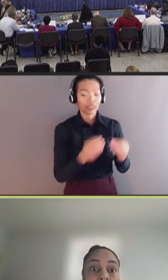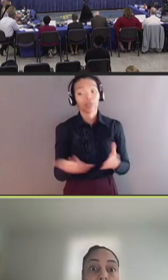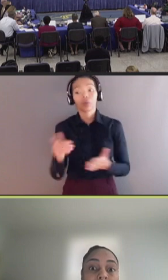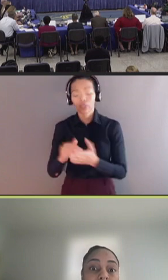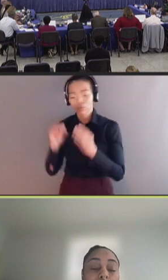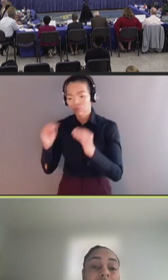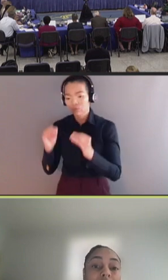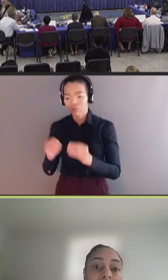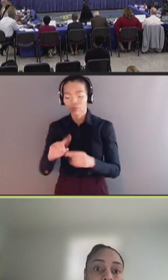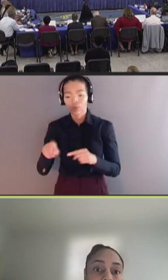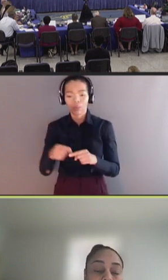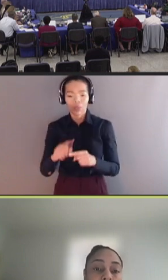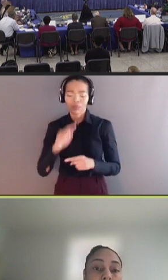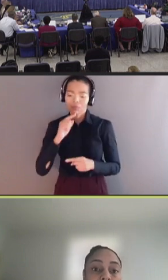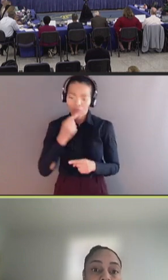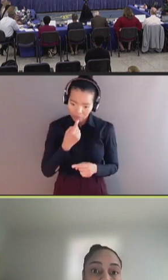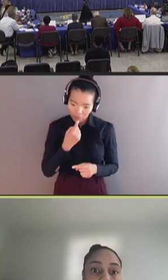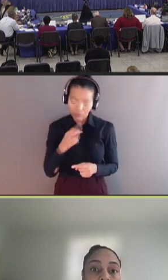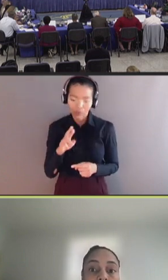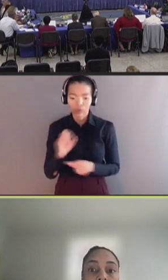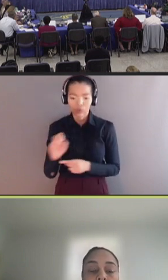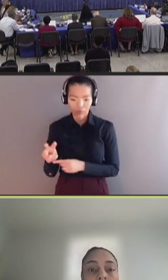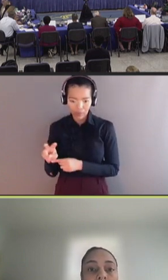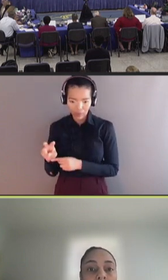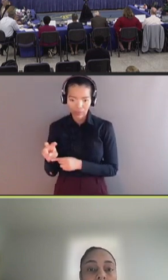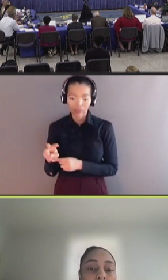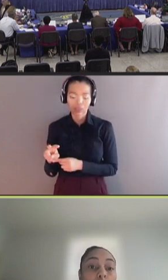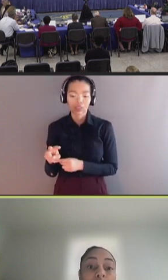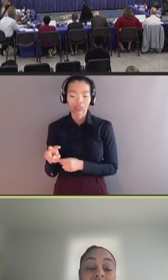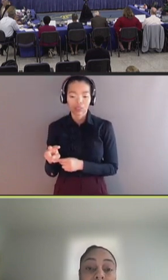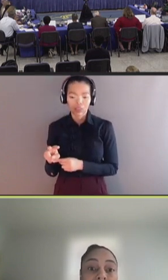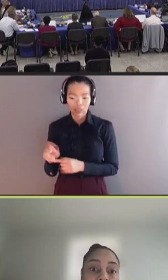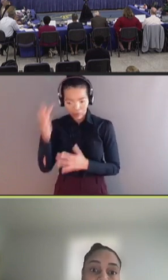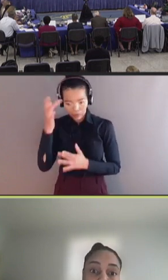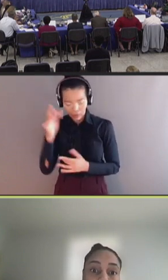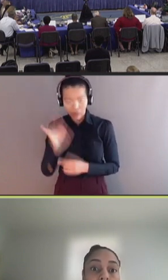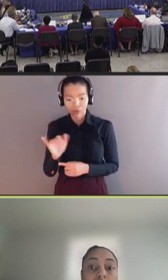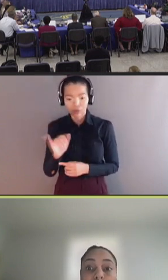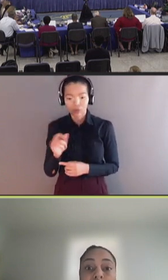right, the potential seriousness of RSV for some of these target groups,